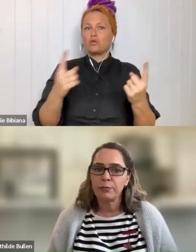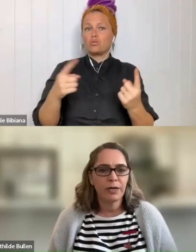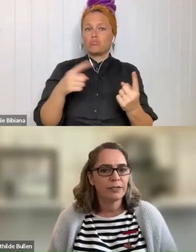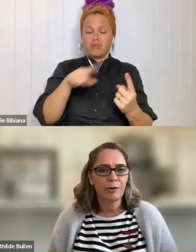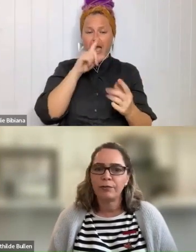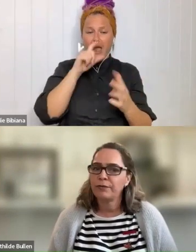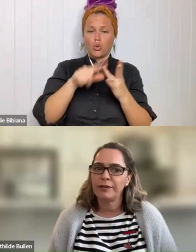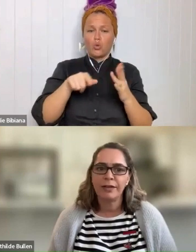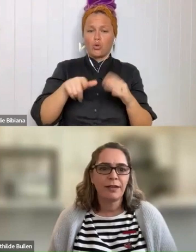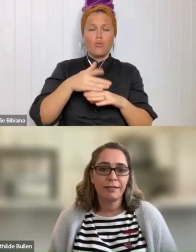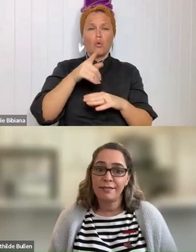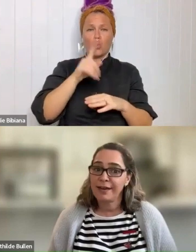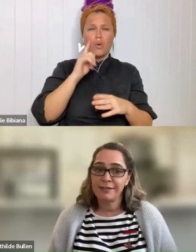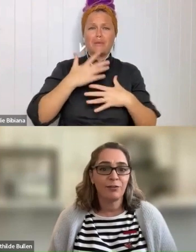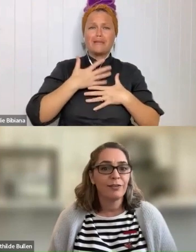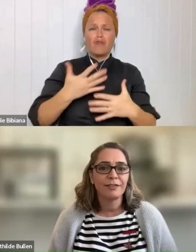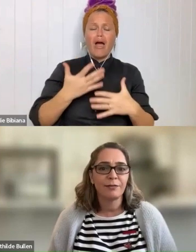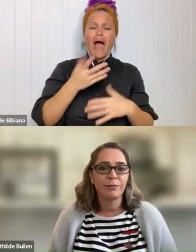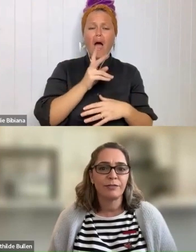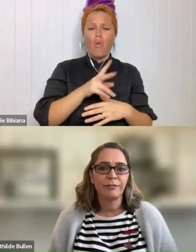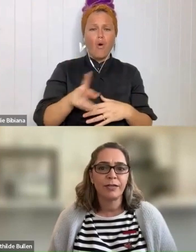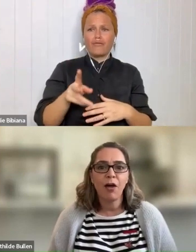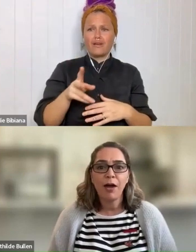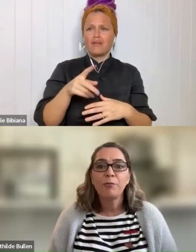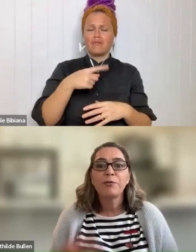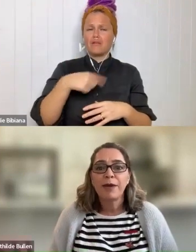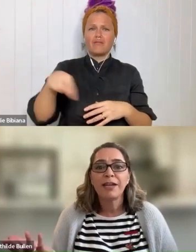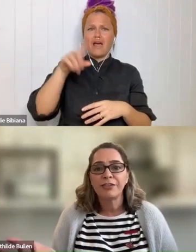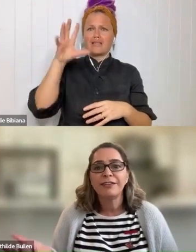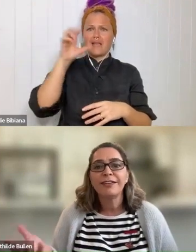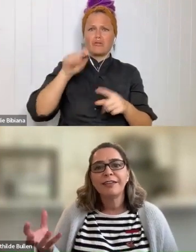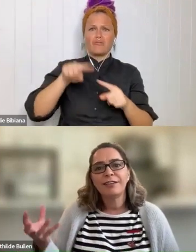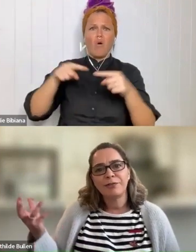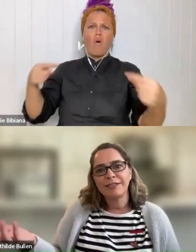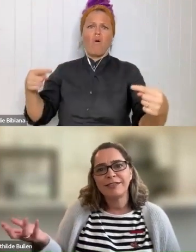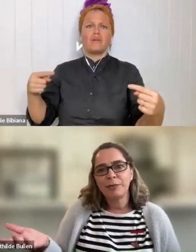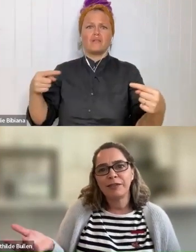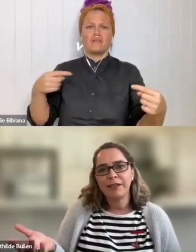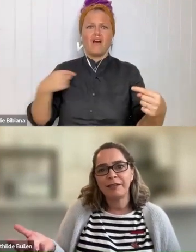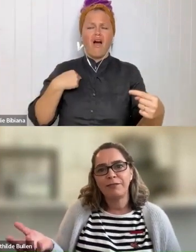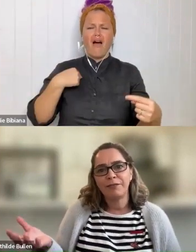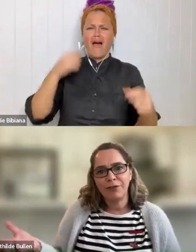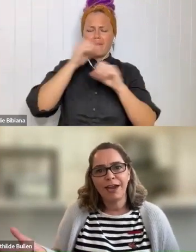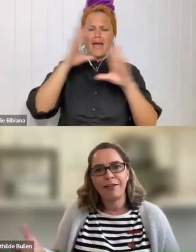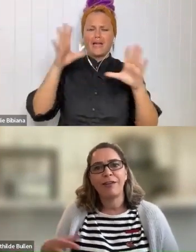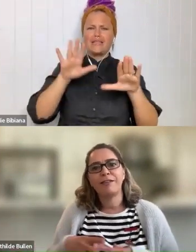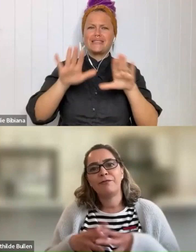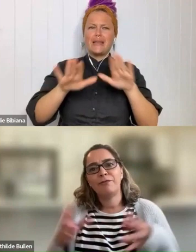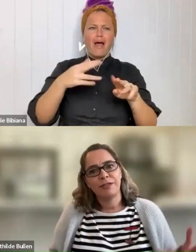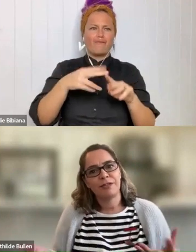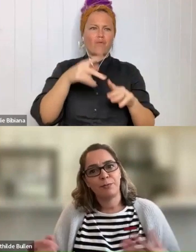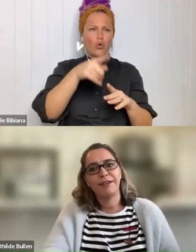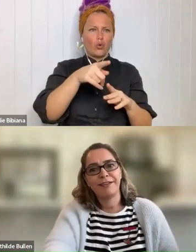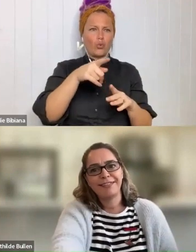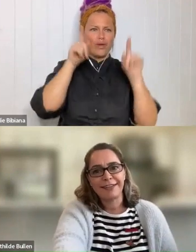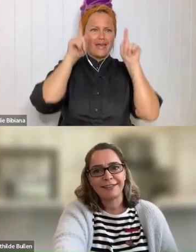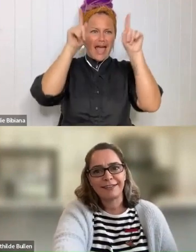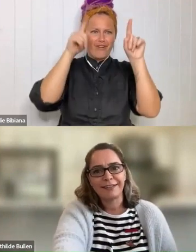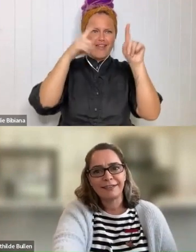surprised how often that is not the assumption. I would imagine there is a similar thing for you, Caroline and for the disability sector.